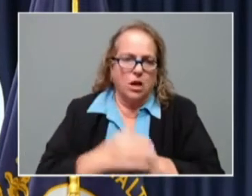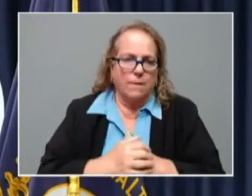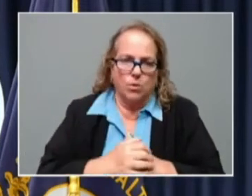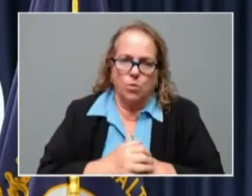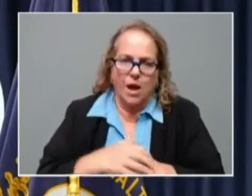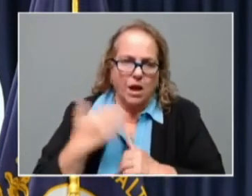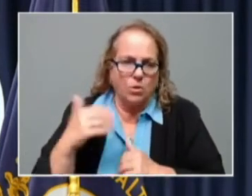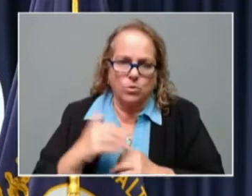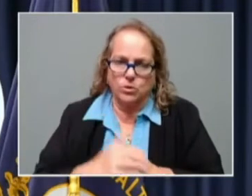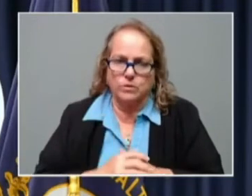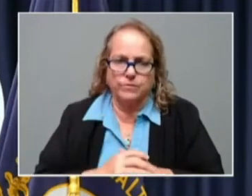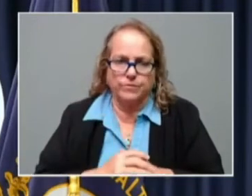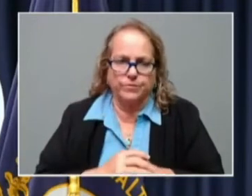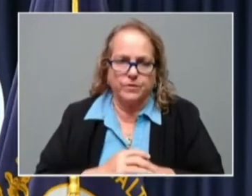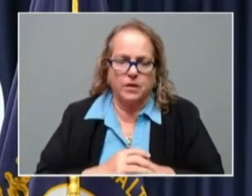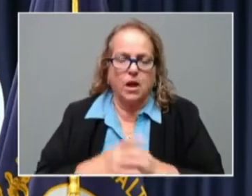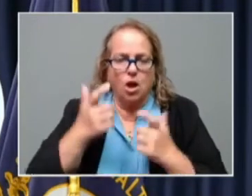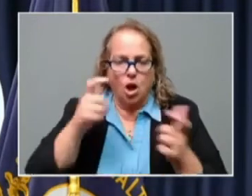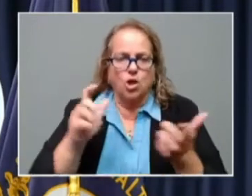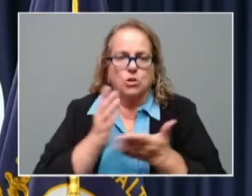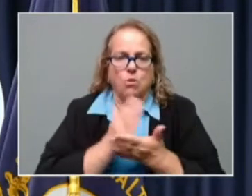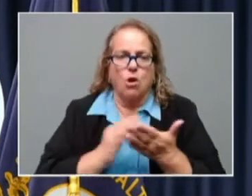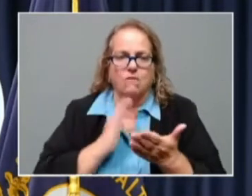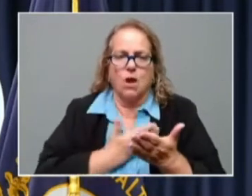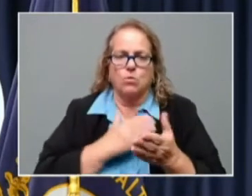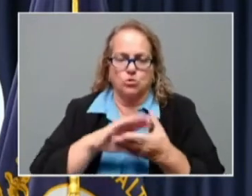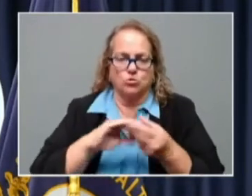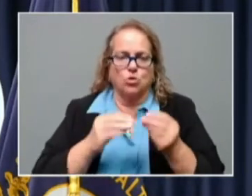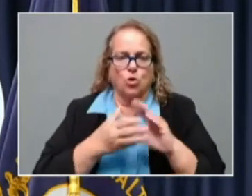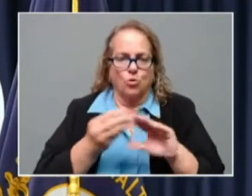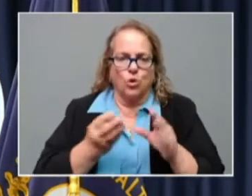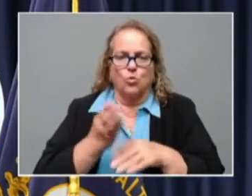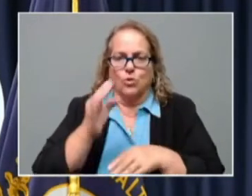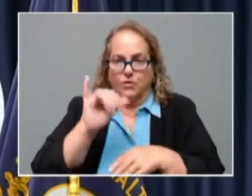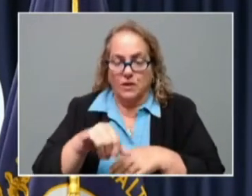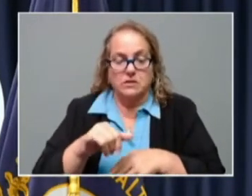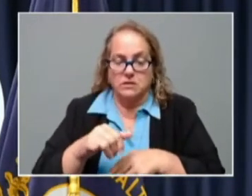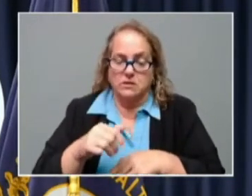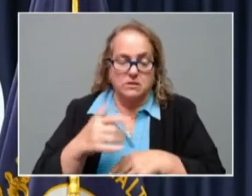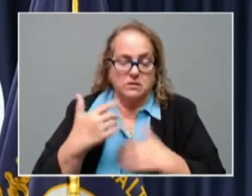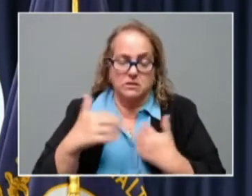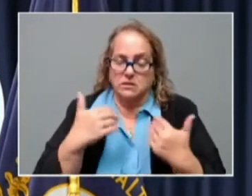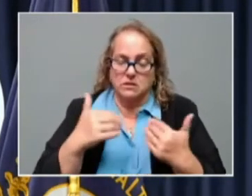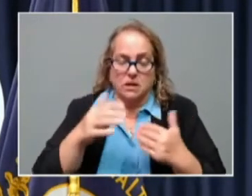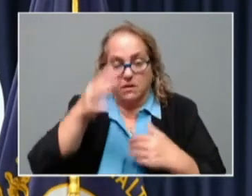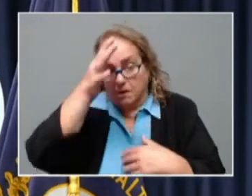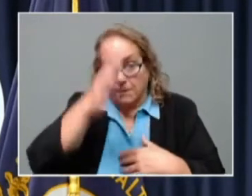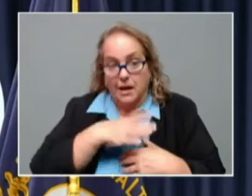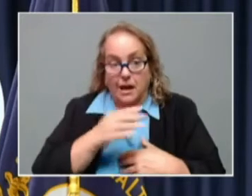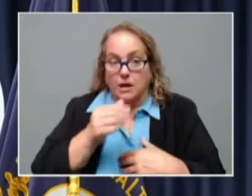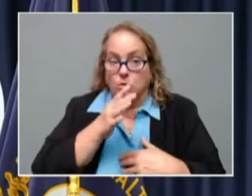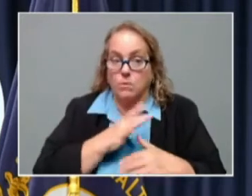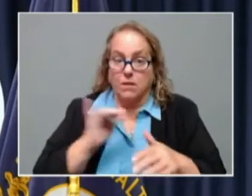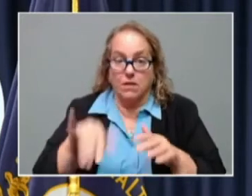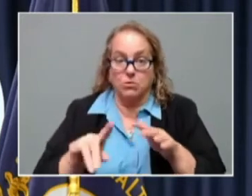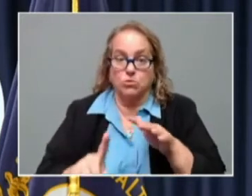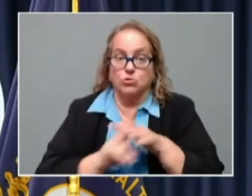A lot of a large part of our story coming through this. They're going to be the incredible men and women that showed up for twice as long as we had